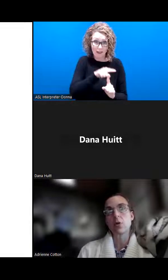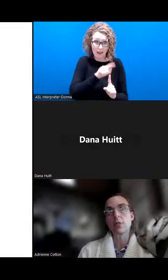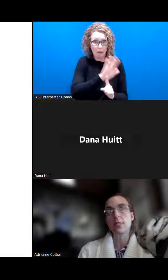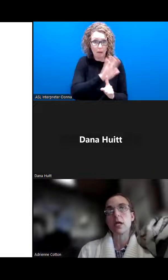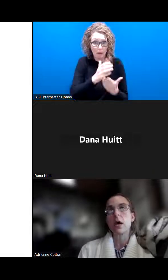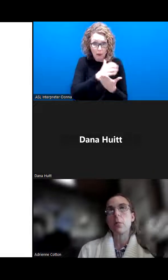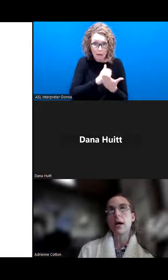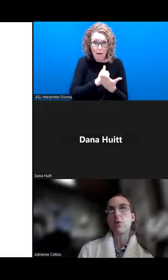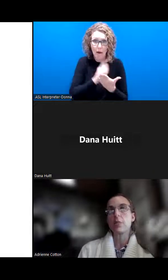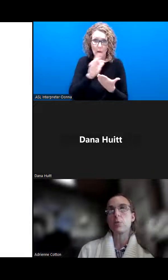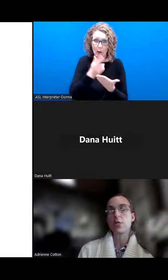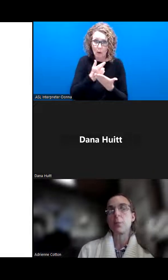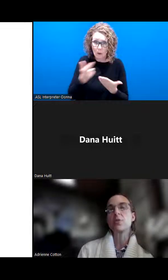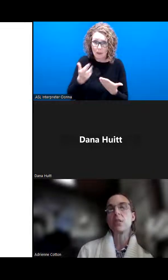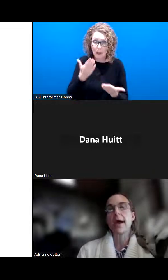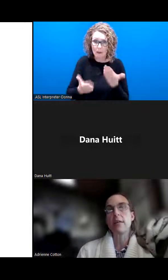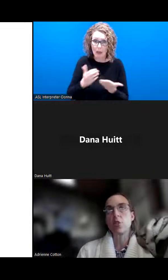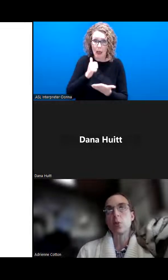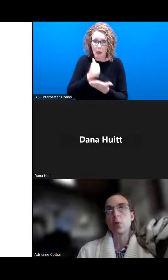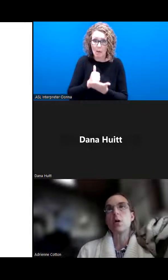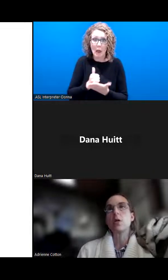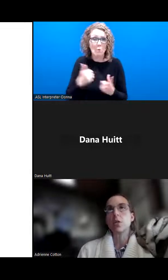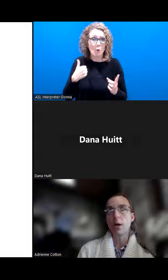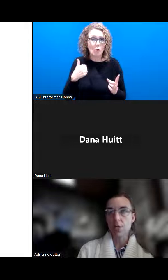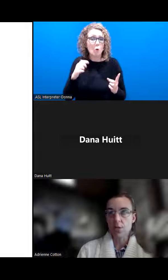I also found my job easily to work into my life. A lot easier than